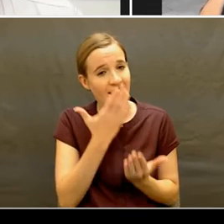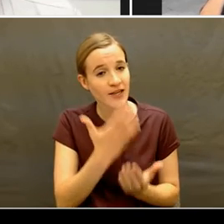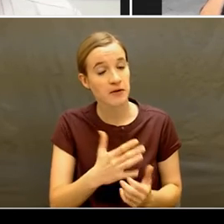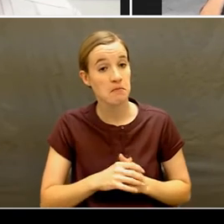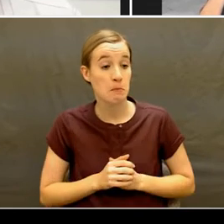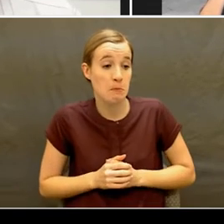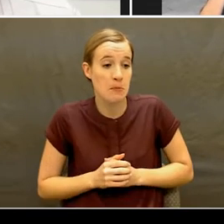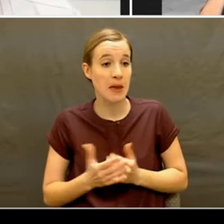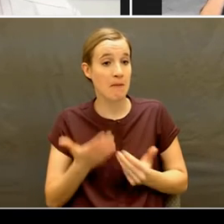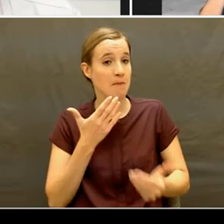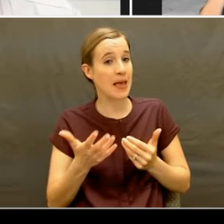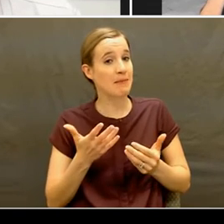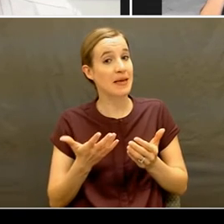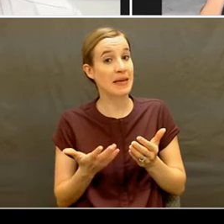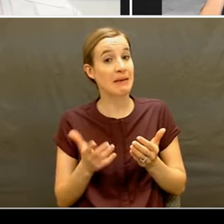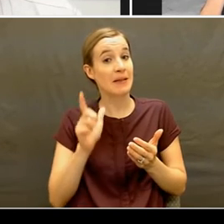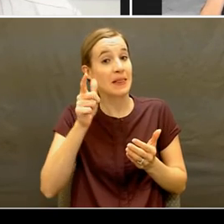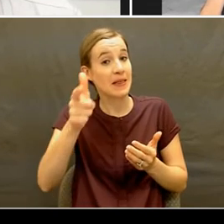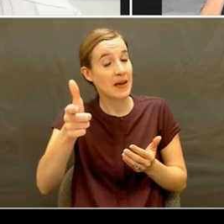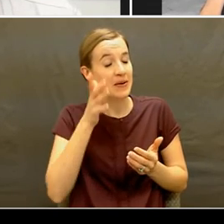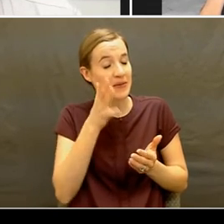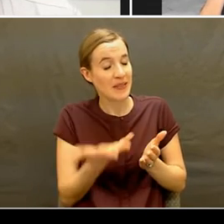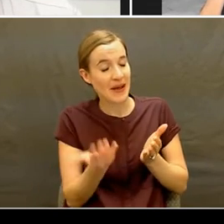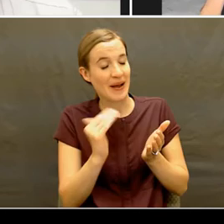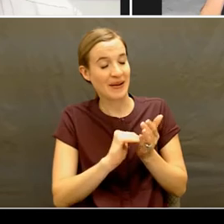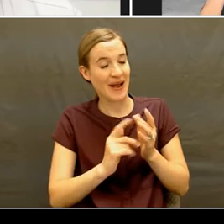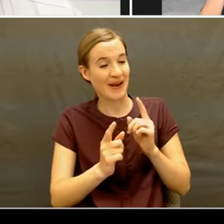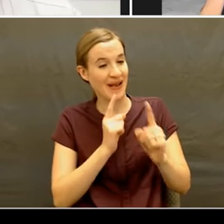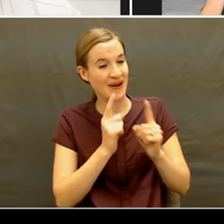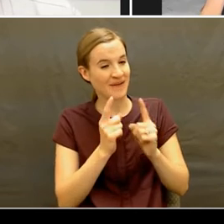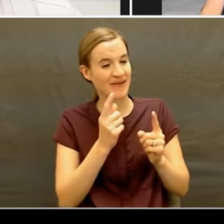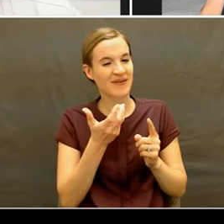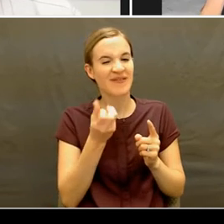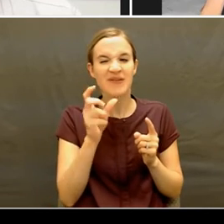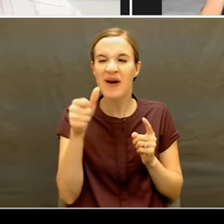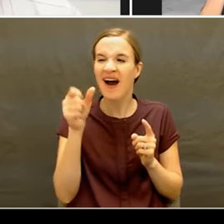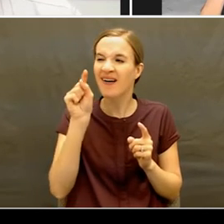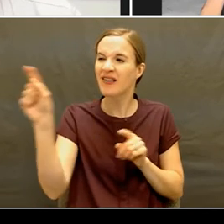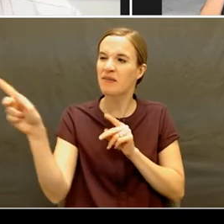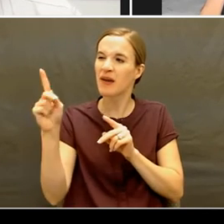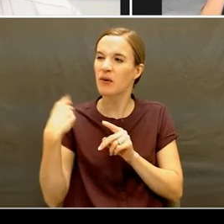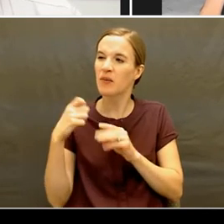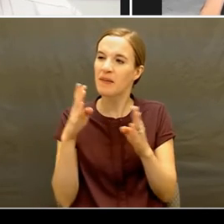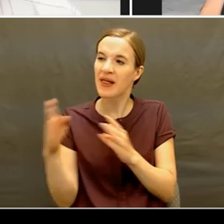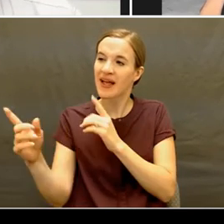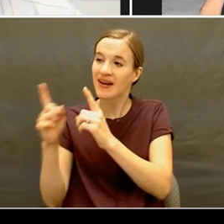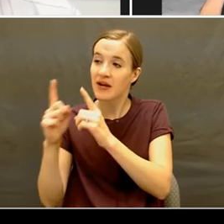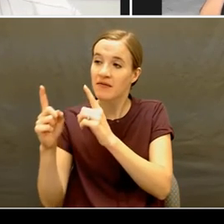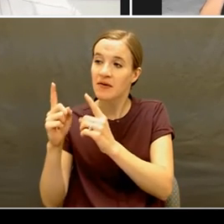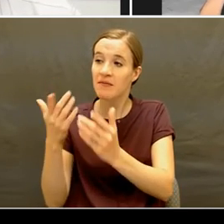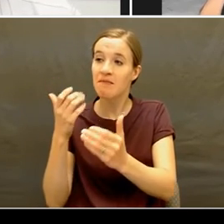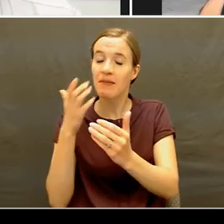again, I think there's some folks, you know, we plan to talk to so maybe they'll rope you in on